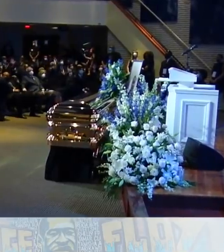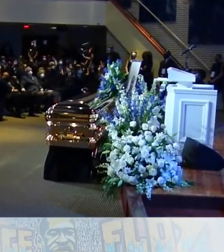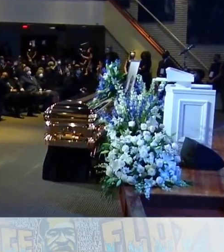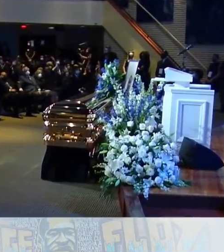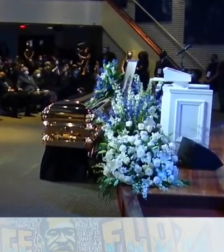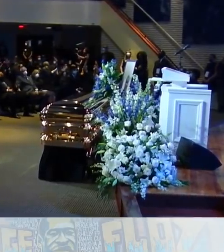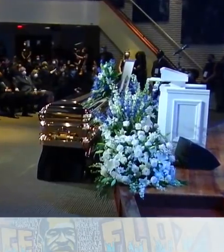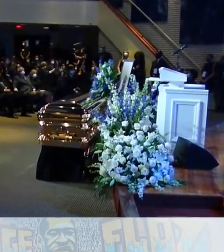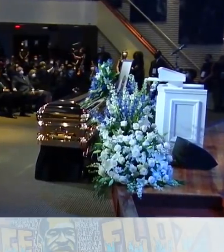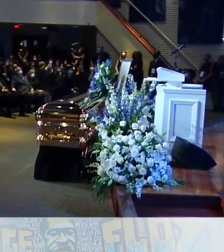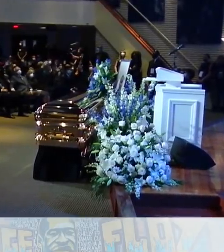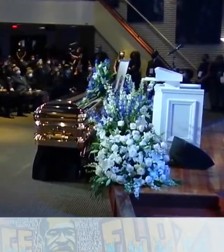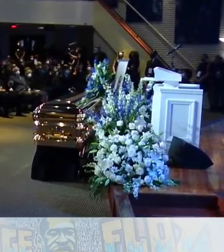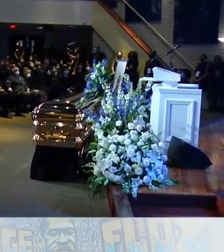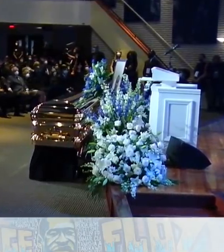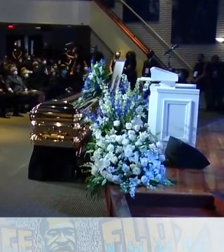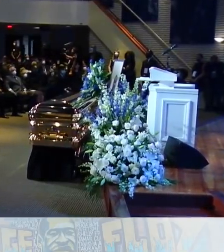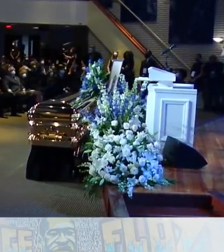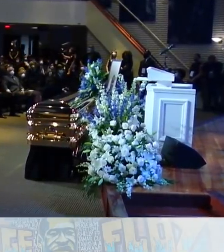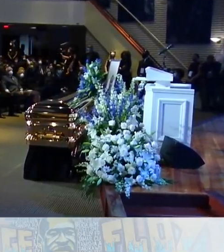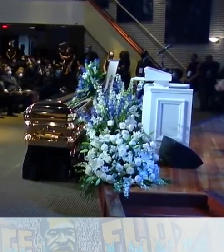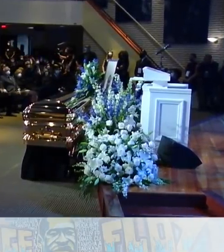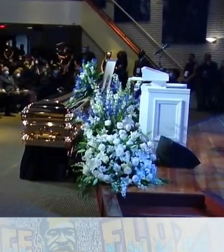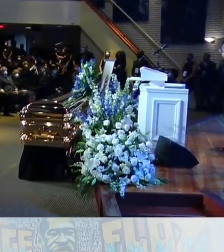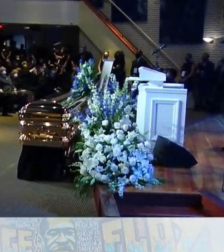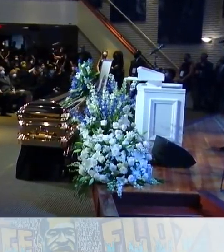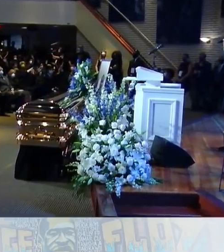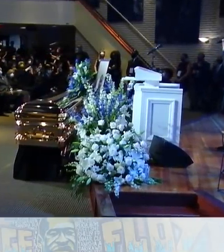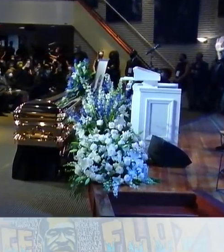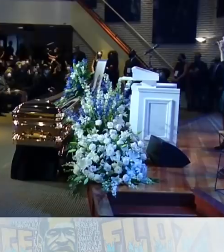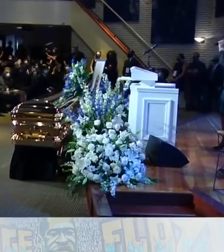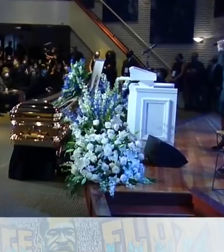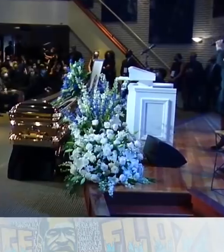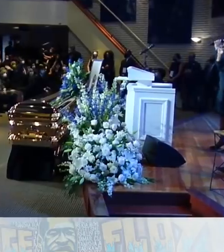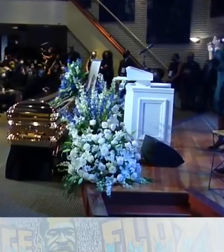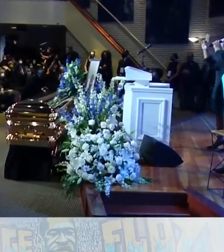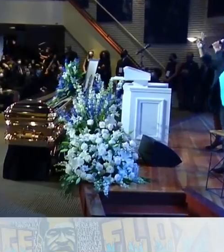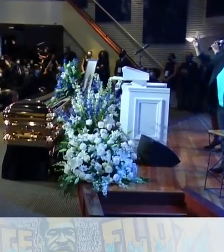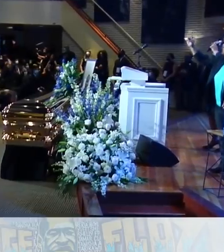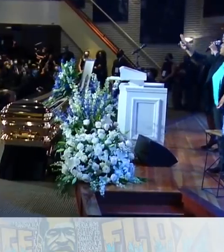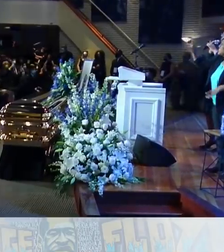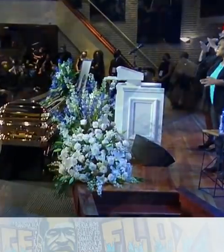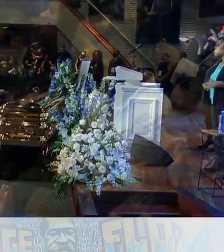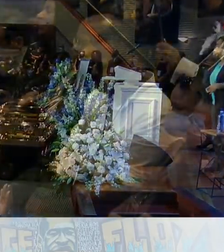HE'S WORTHY TO BE PRAISED PRAISE GOD